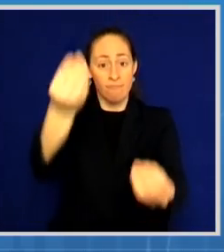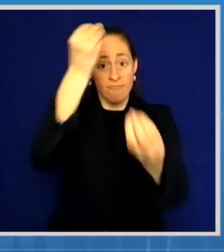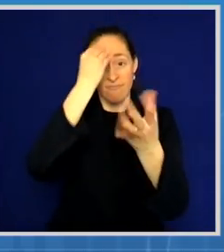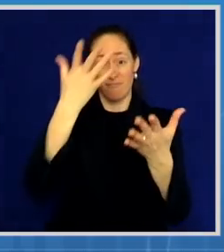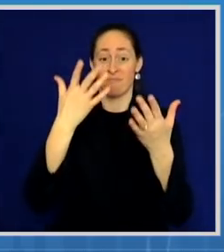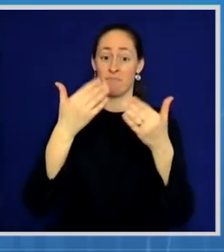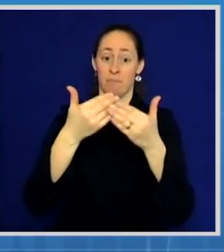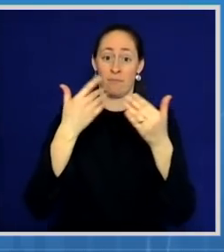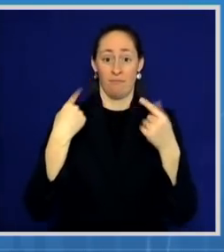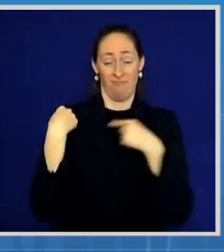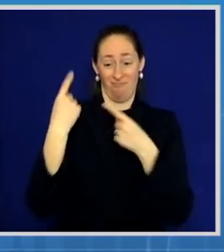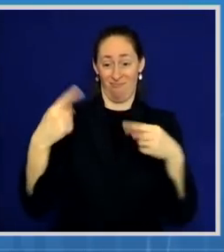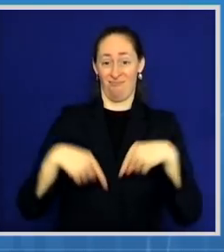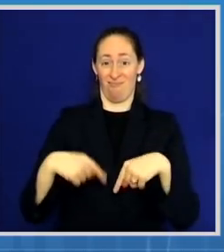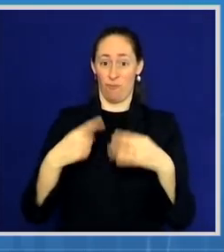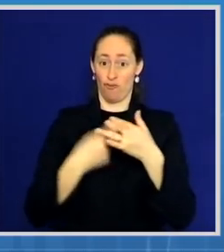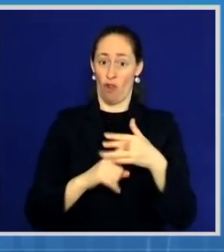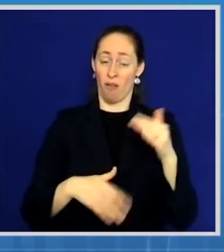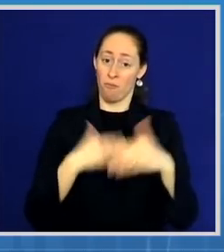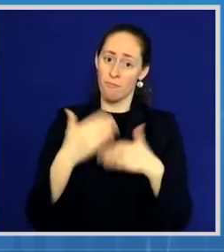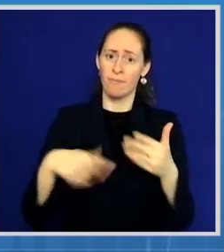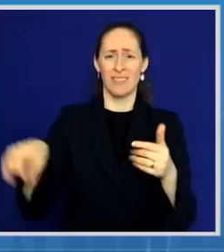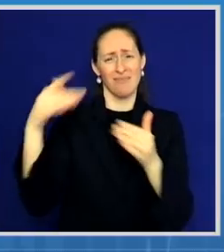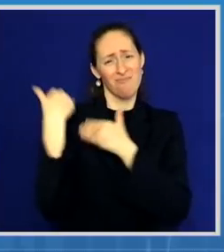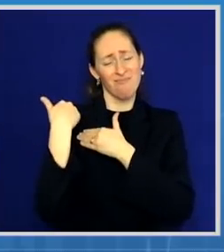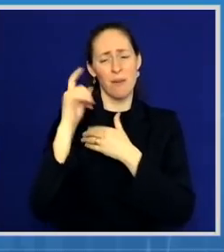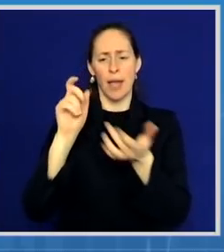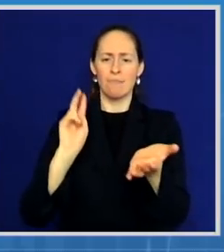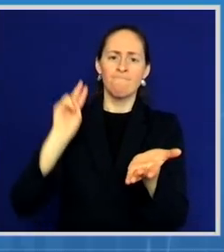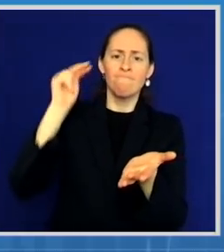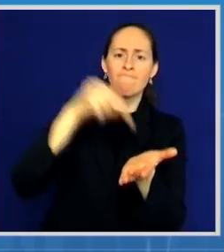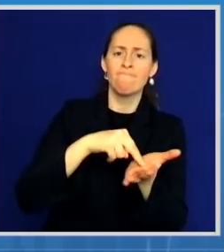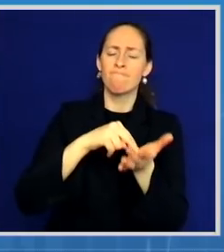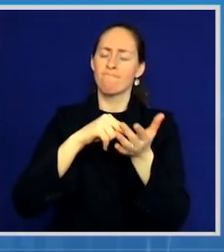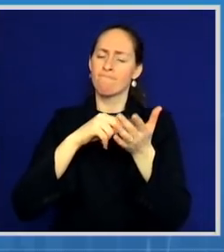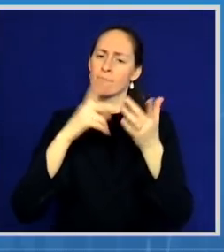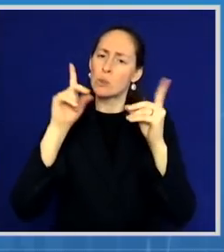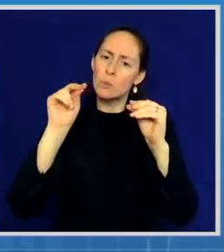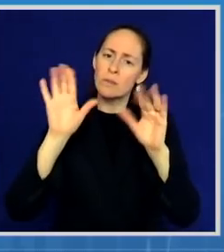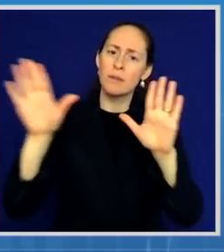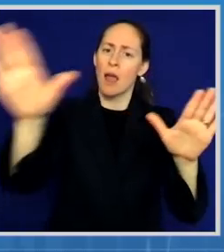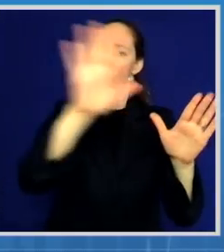and to help address this crisis and get people vaccinated. And I specifically mentioned